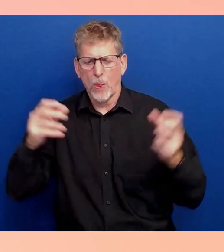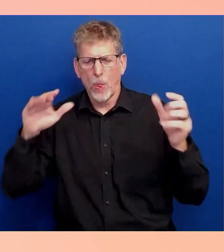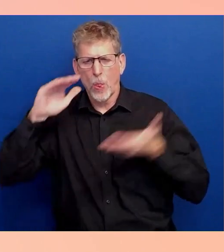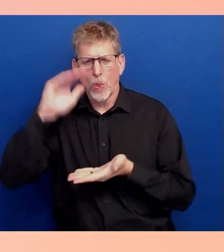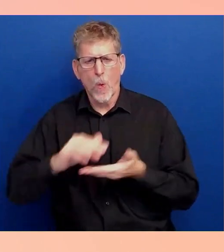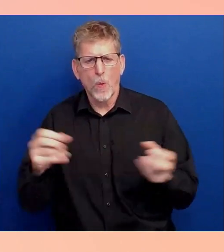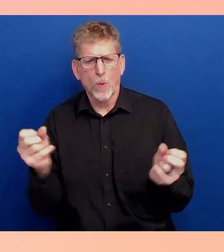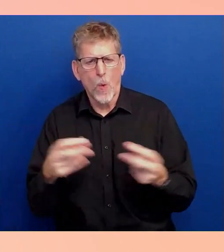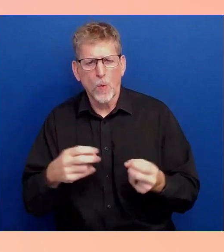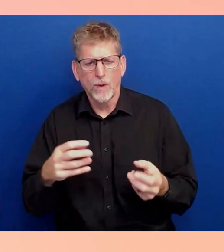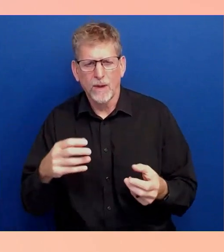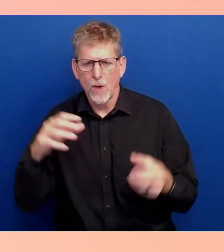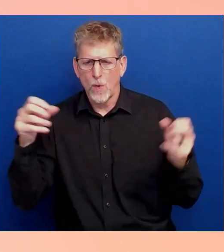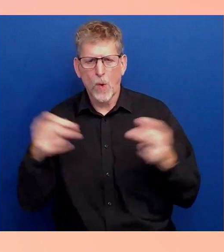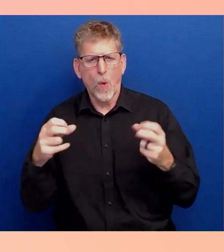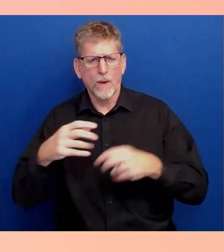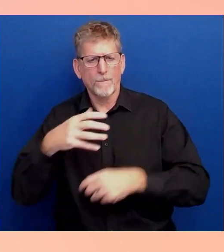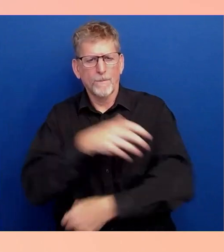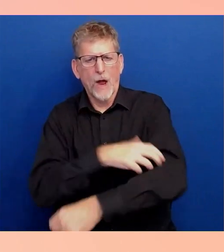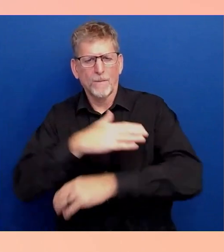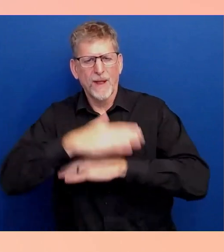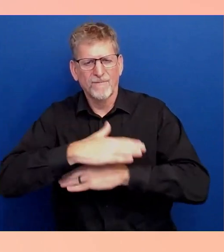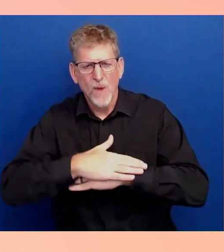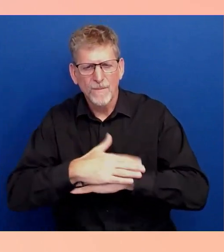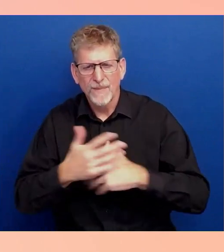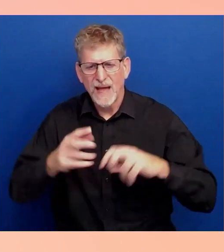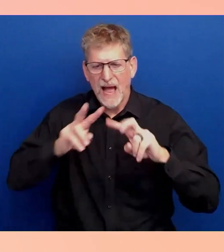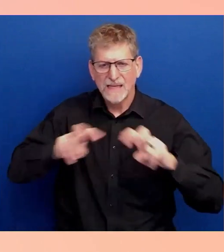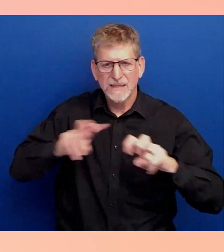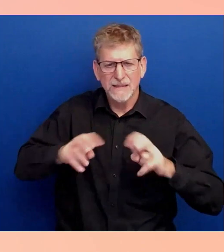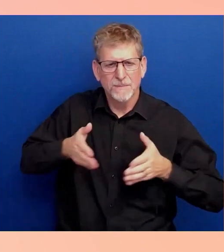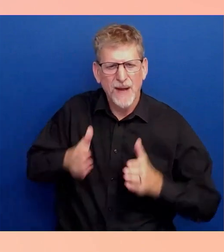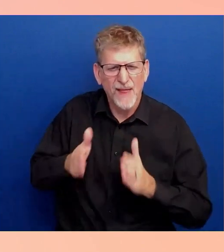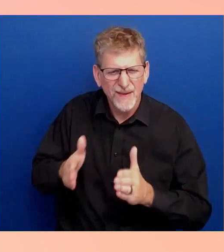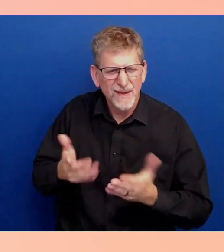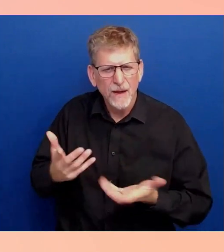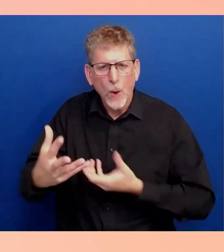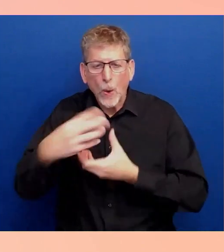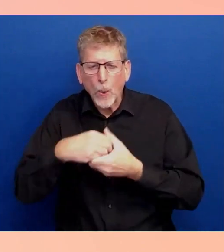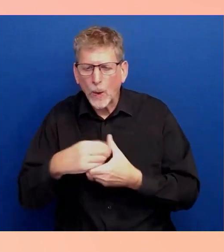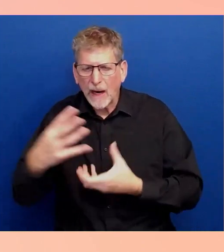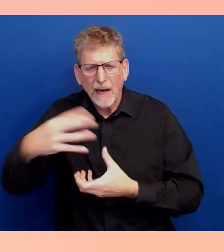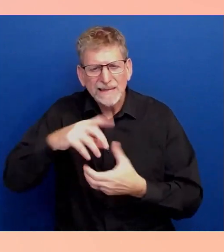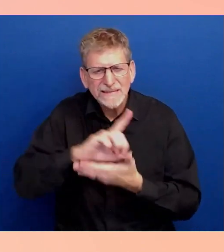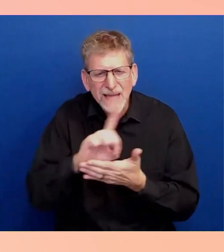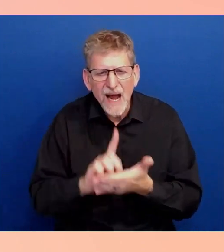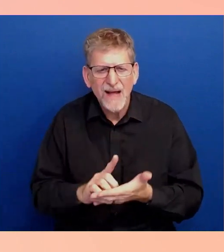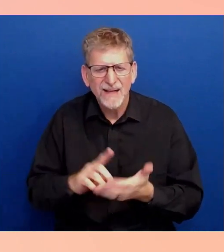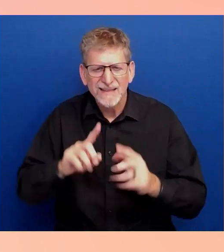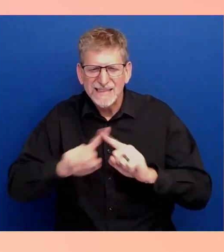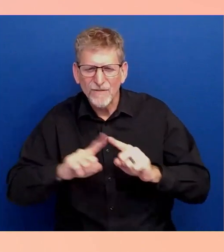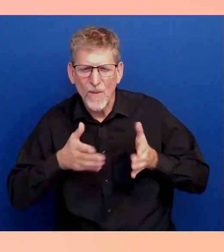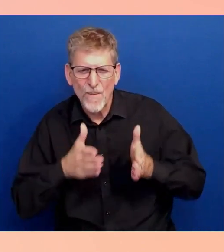I hope you leave today's session feeling the same way and take something back to your own teams too. Our mission has always been to